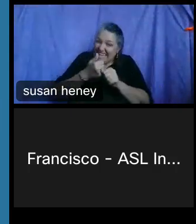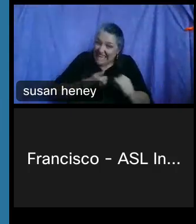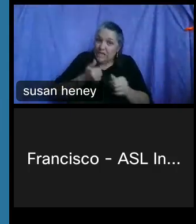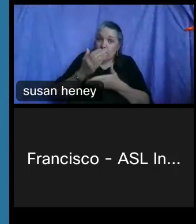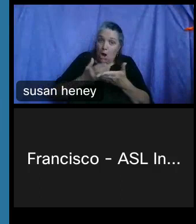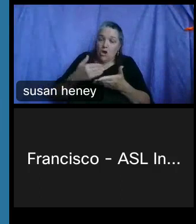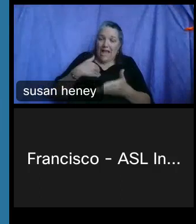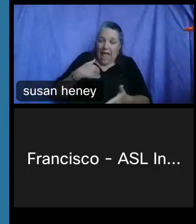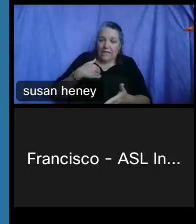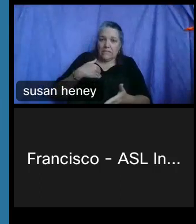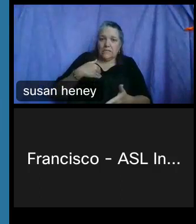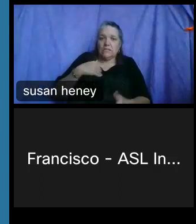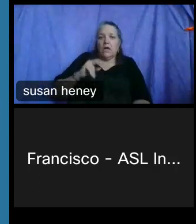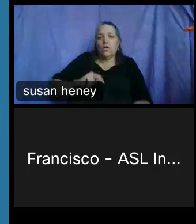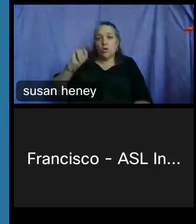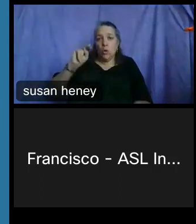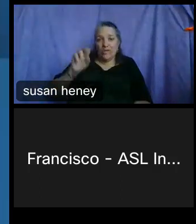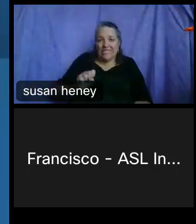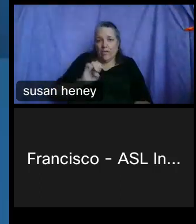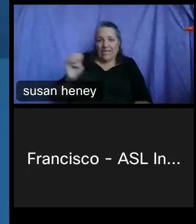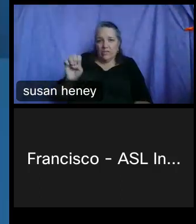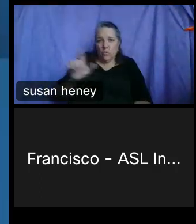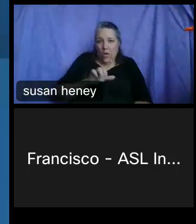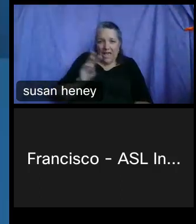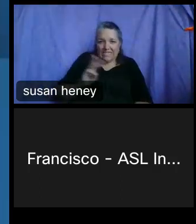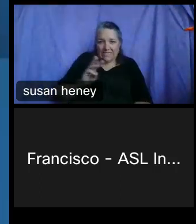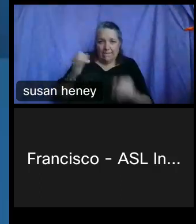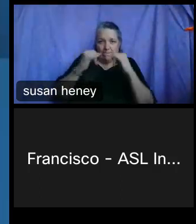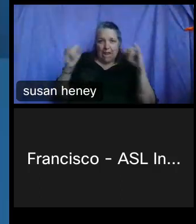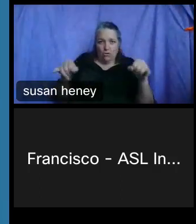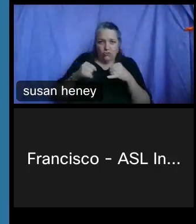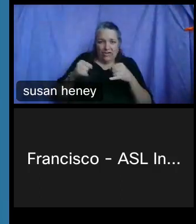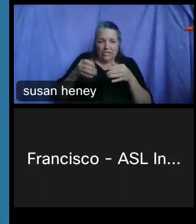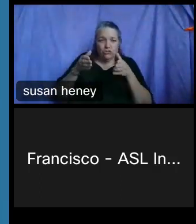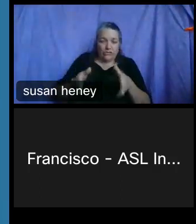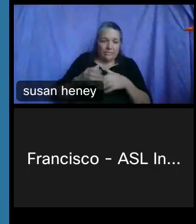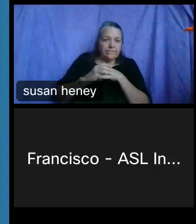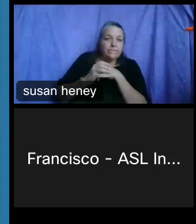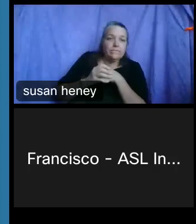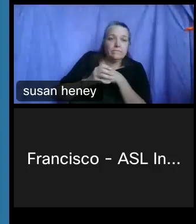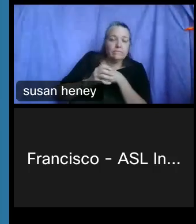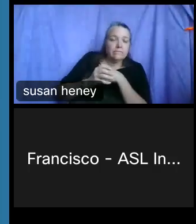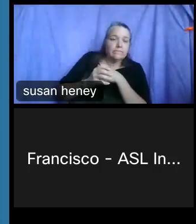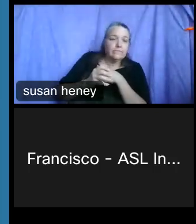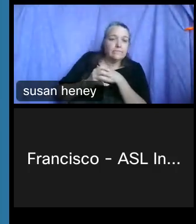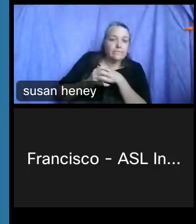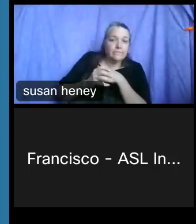One of the states in red in the red circle I'm sorry, one of the states in the one of the tracts